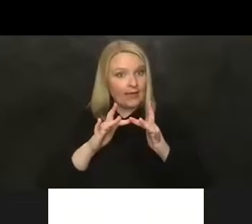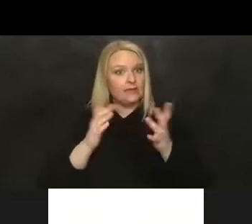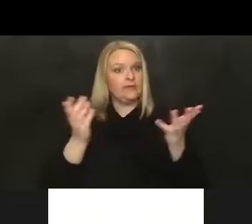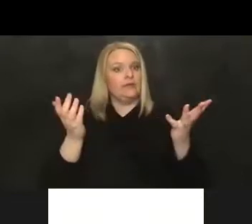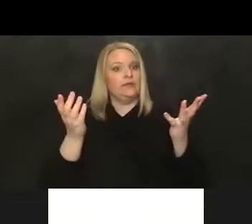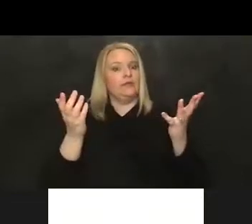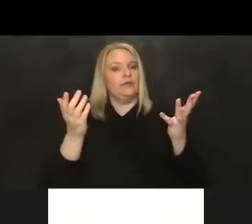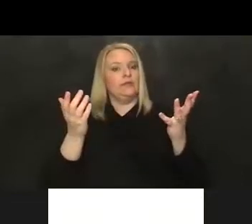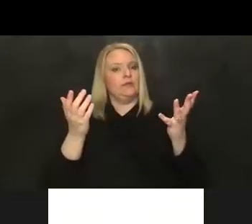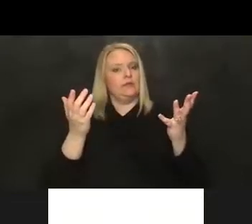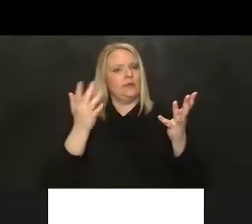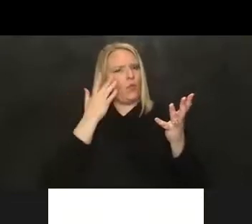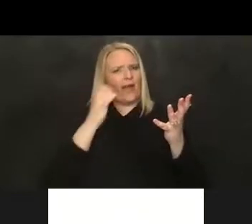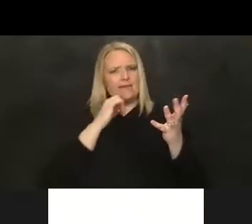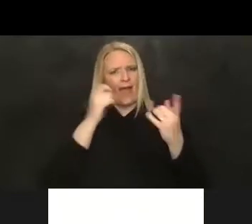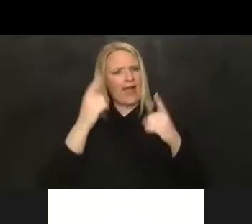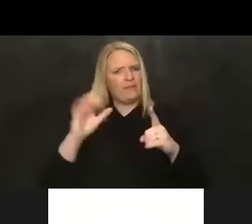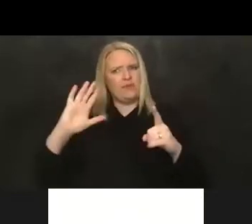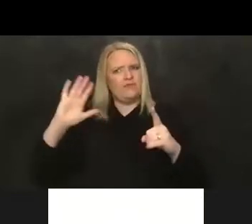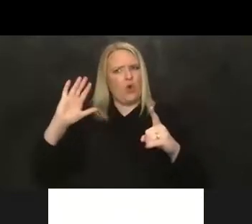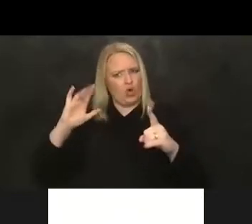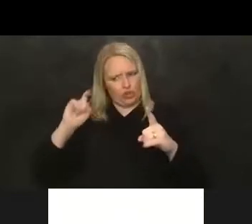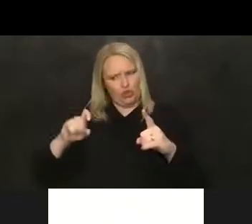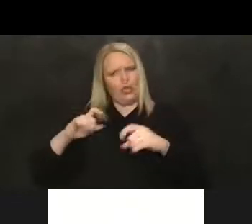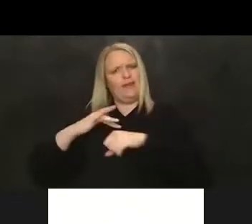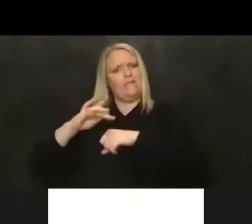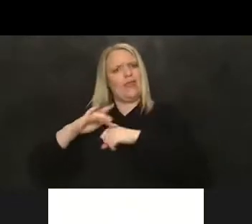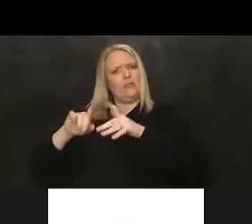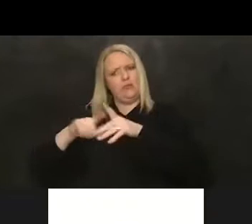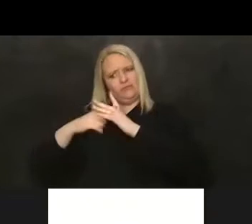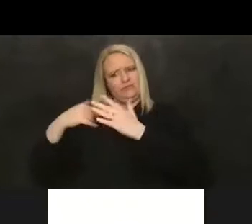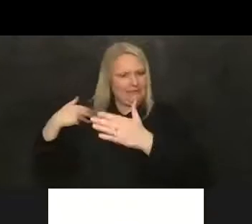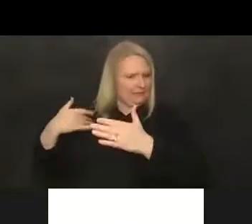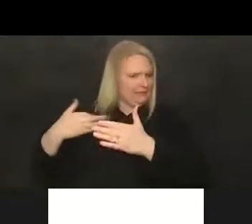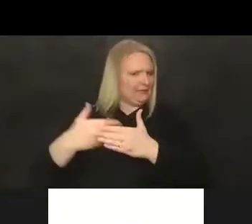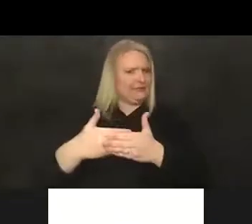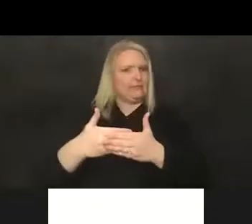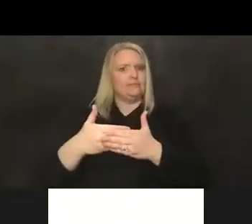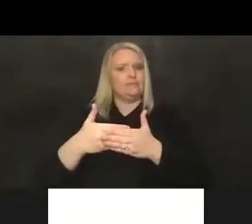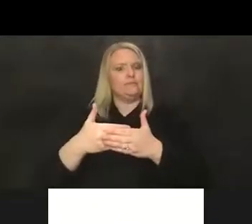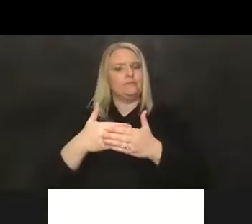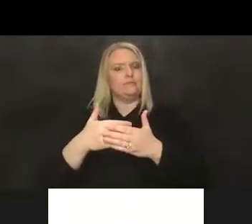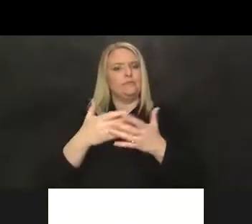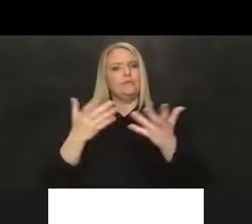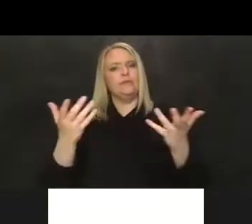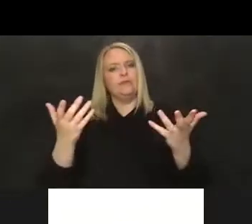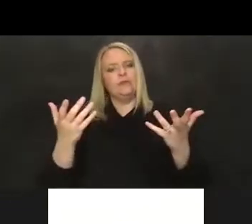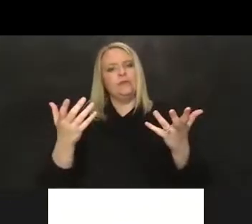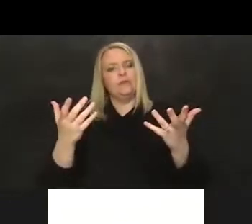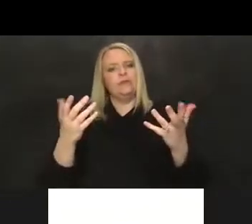why hasn't this been available from the beginning? And, it's just like, it's such an obvious thing to